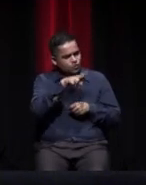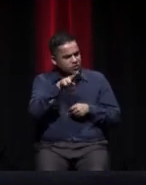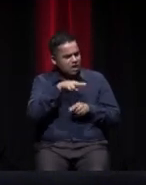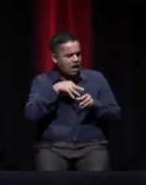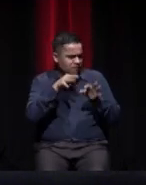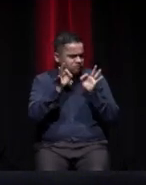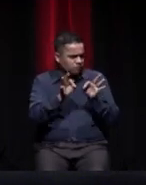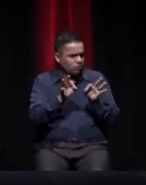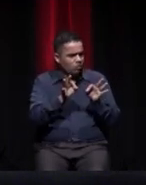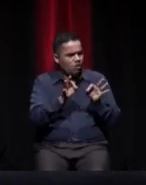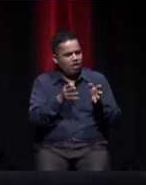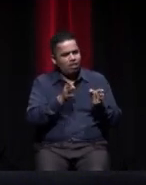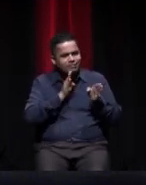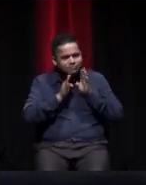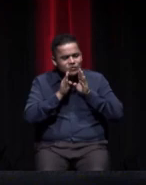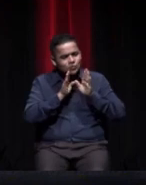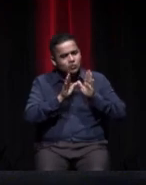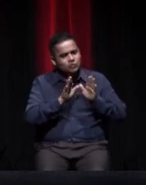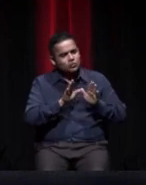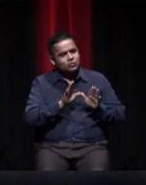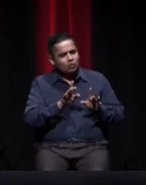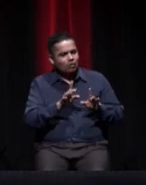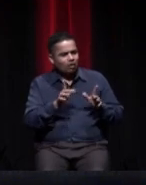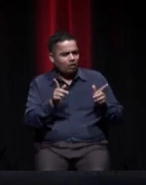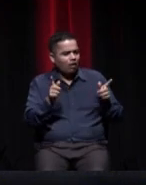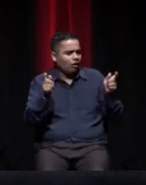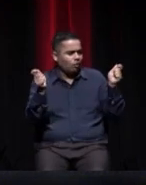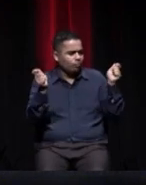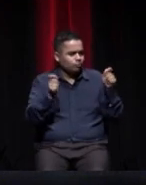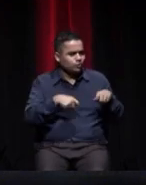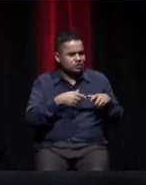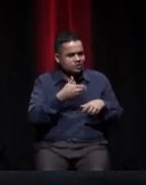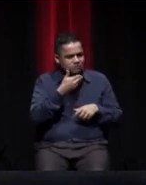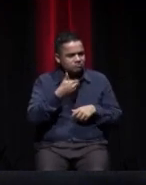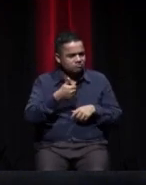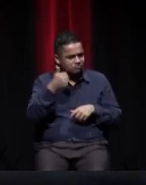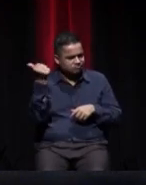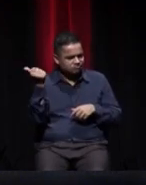I think it's more likely than with the damned WhatsApp groups.